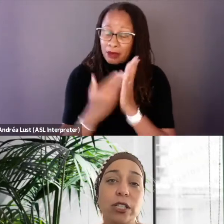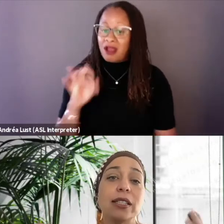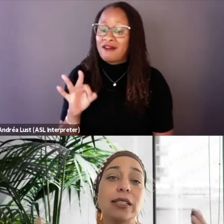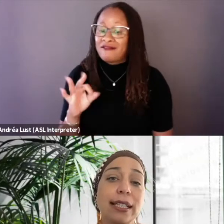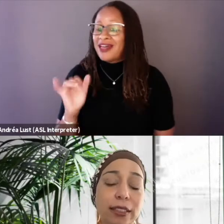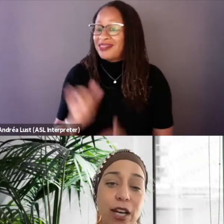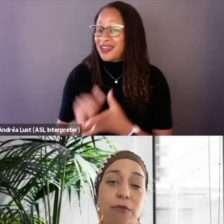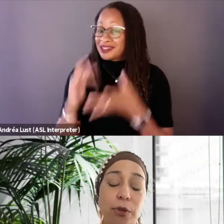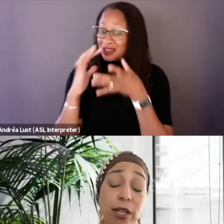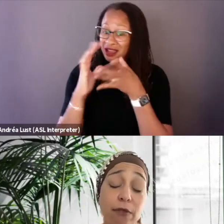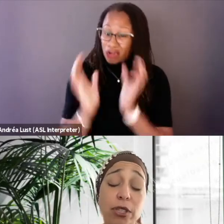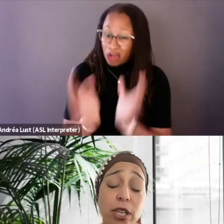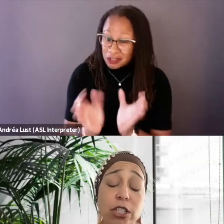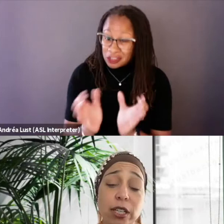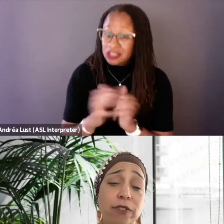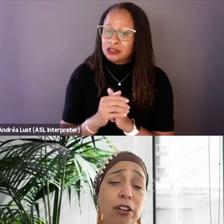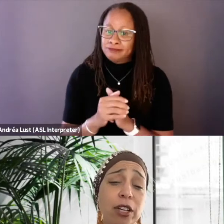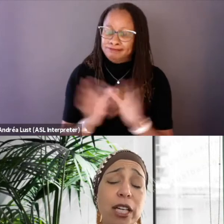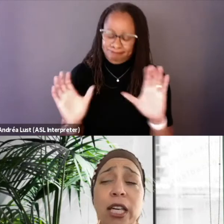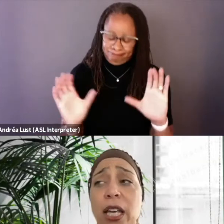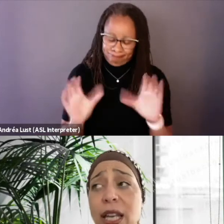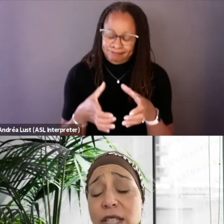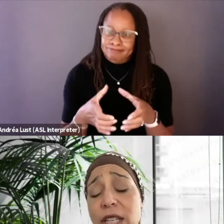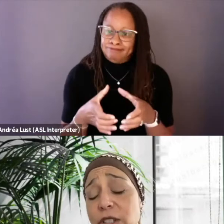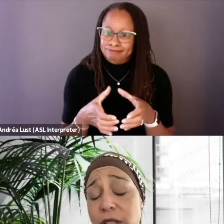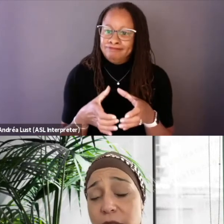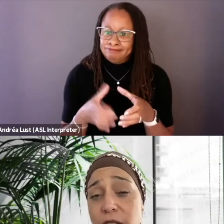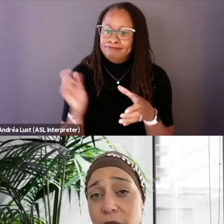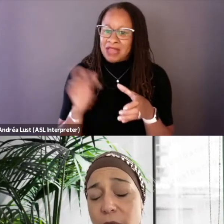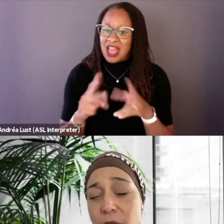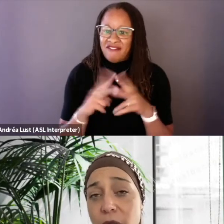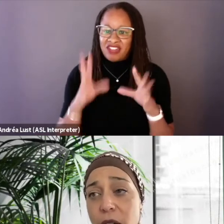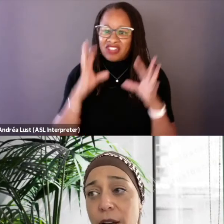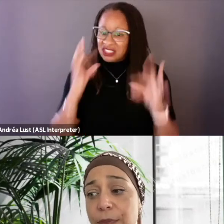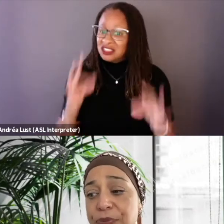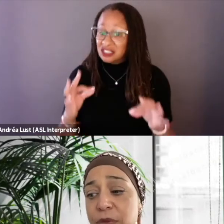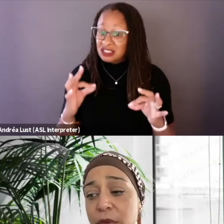a collective conversation, and very intentionally so.